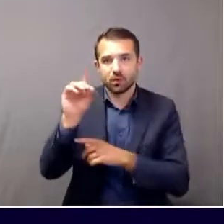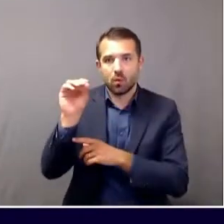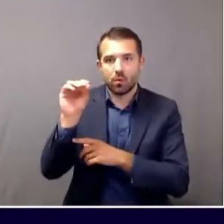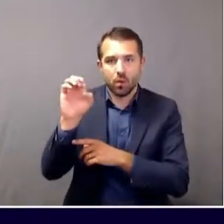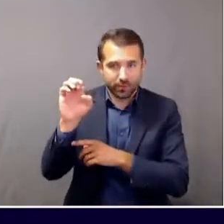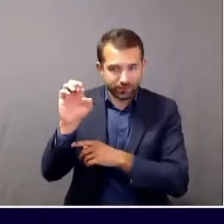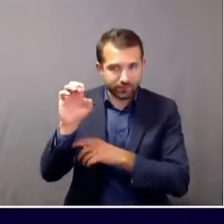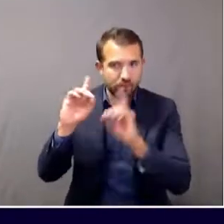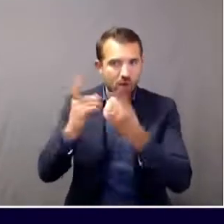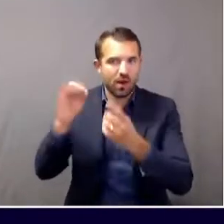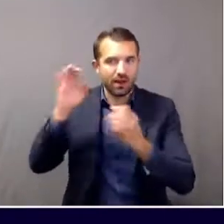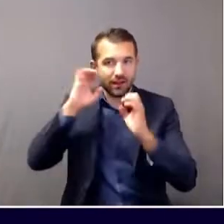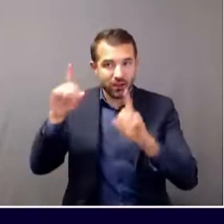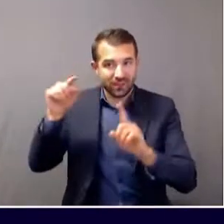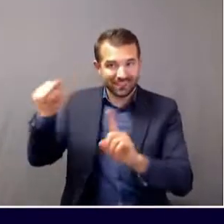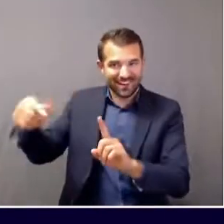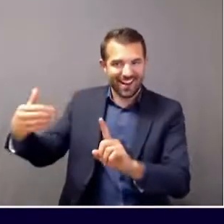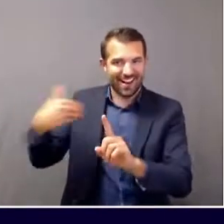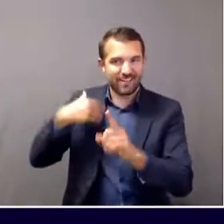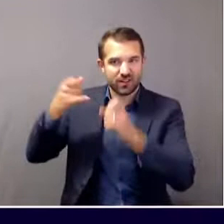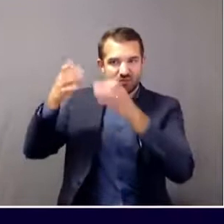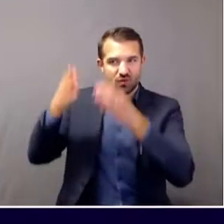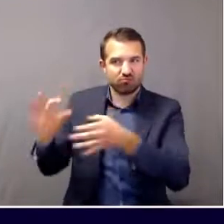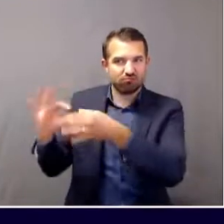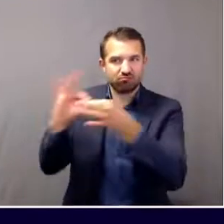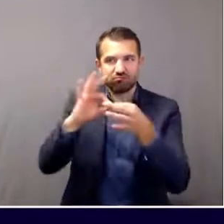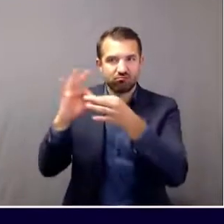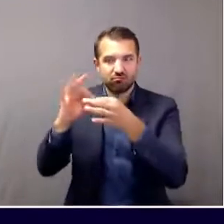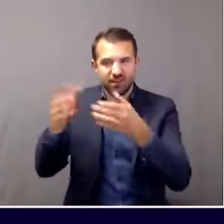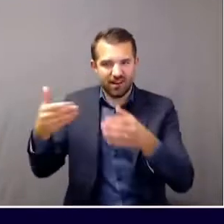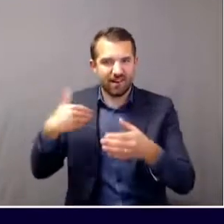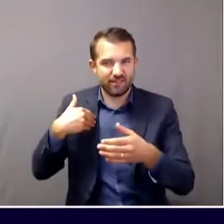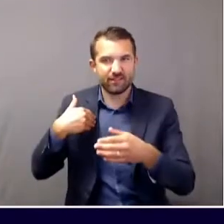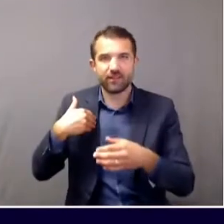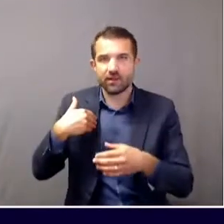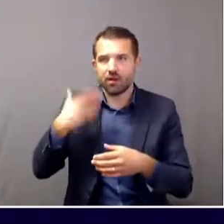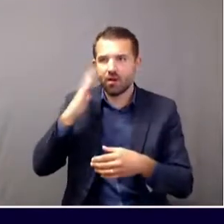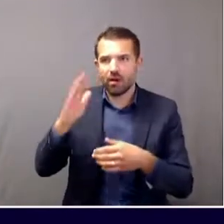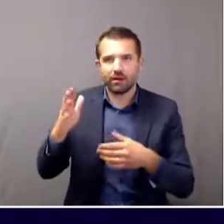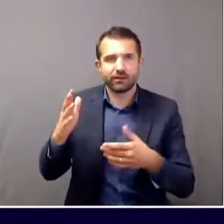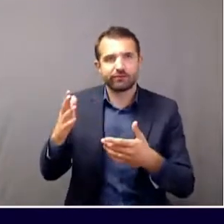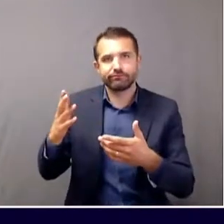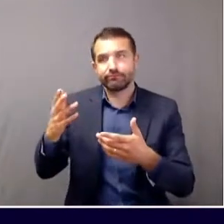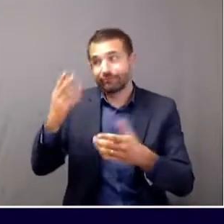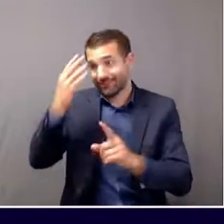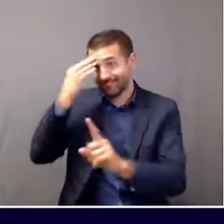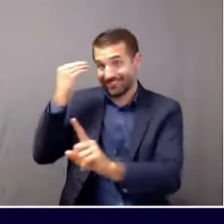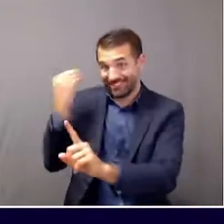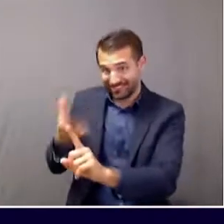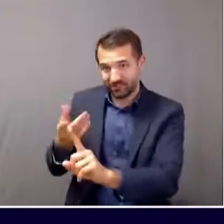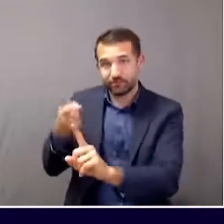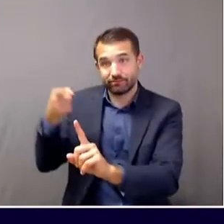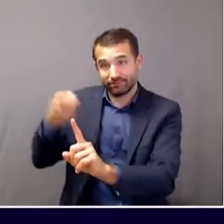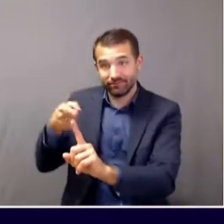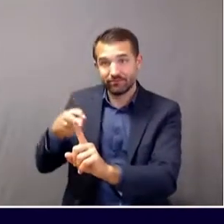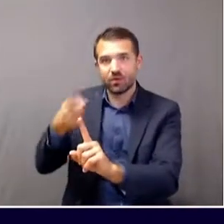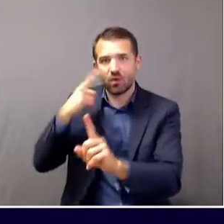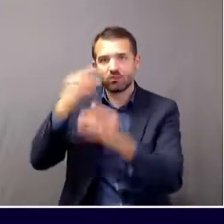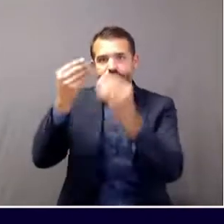every school district to try to keep those lines of communication going but we also